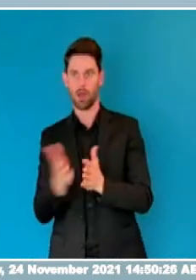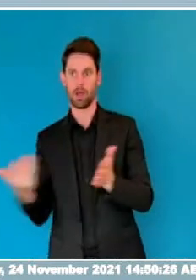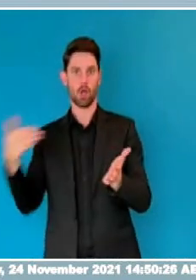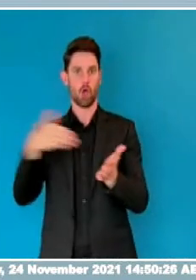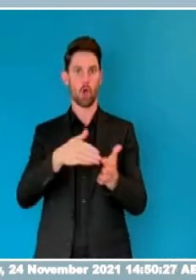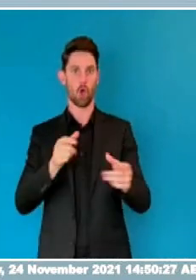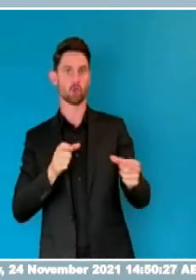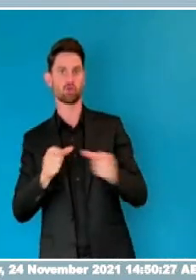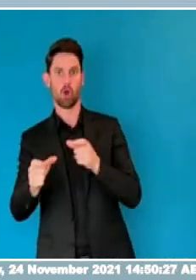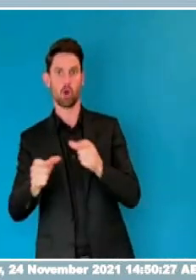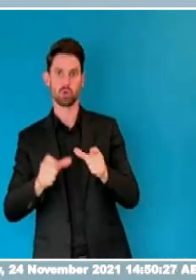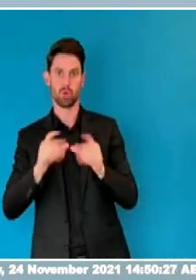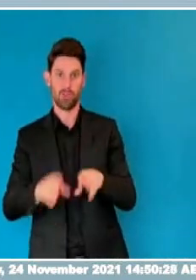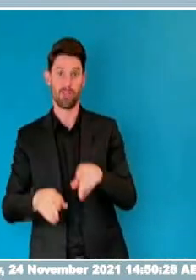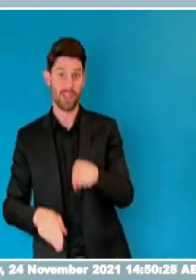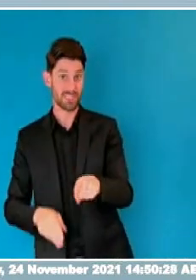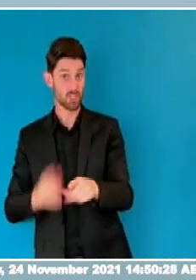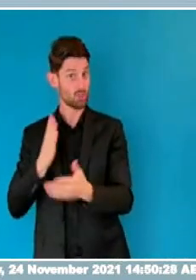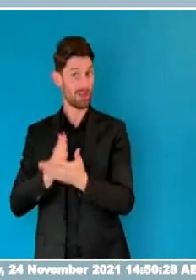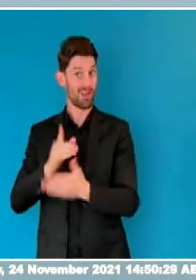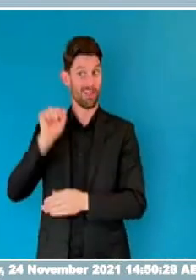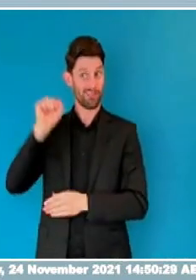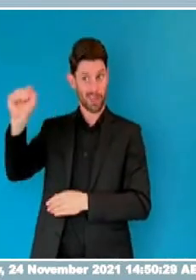place, and consult with staff all through that process.